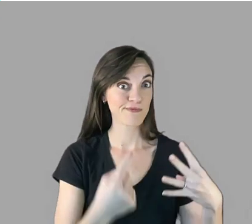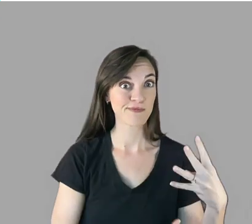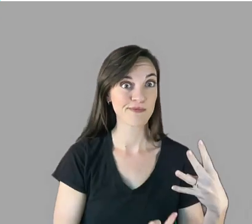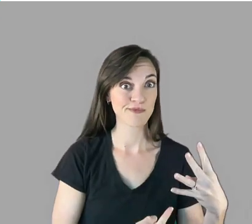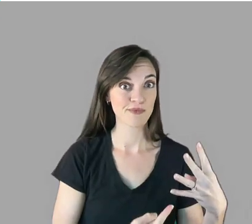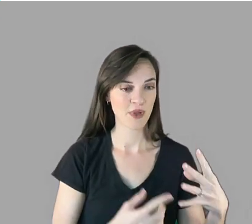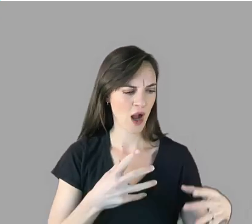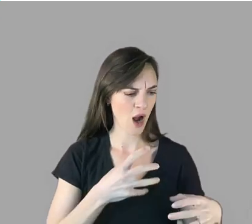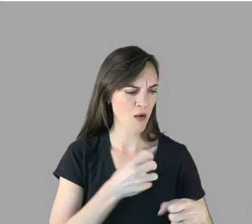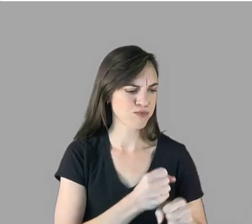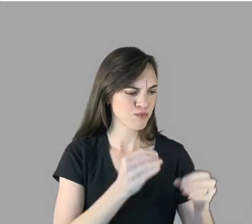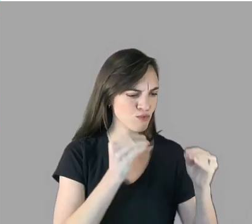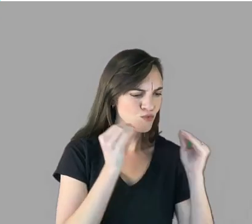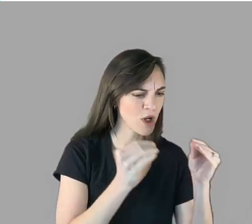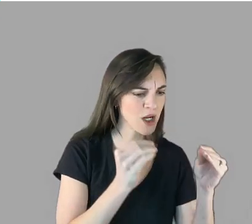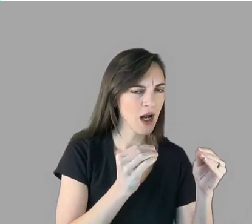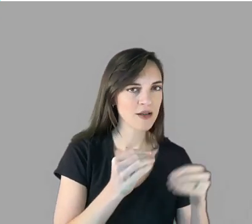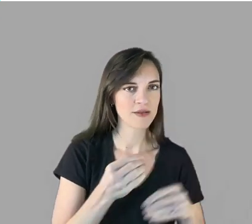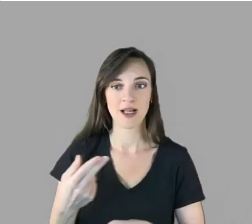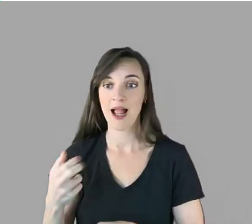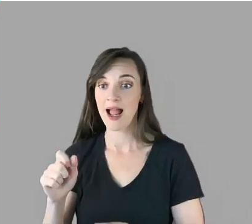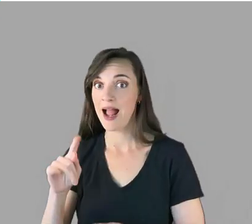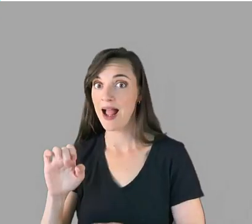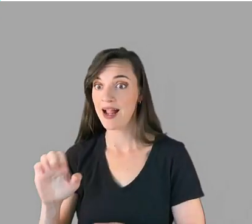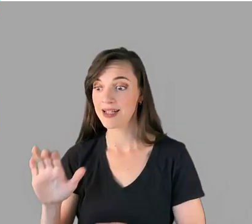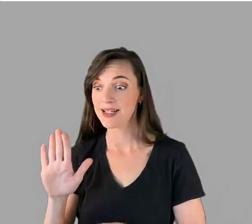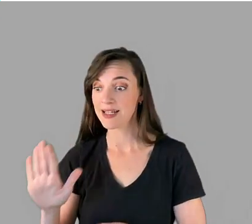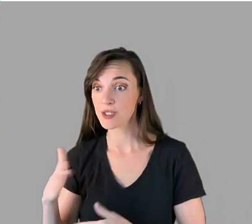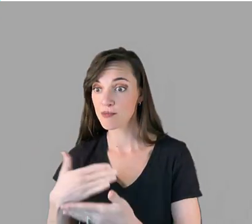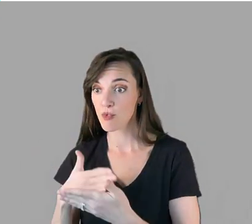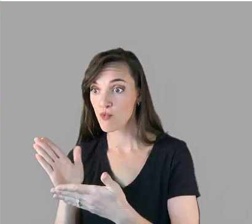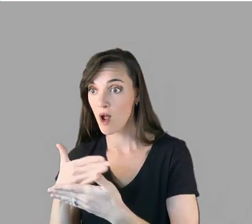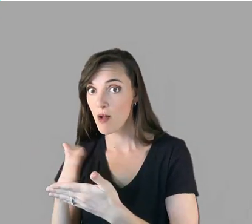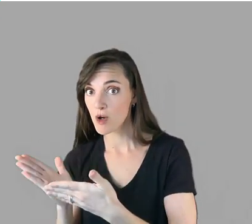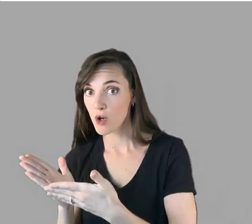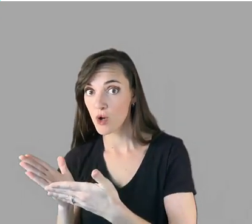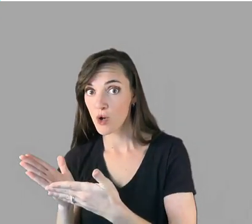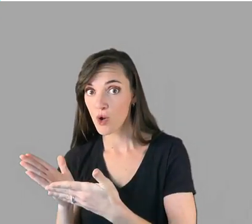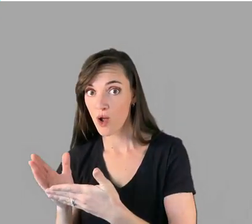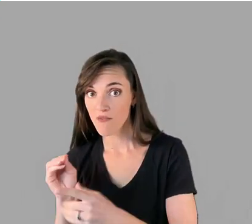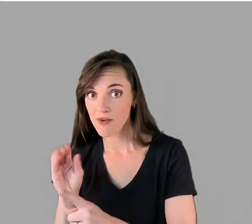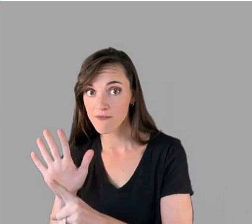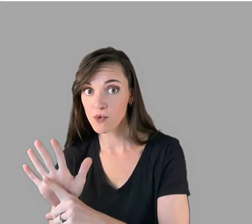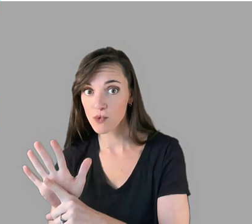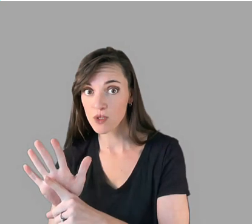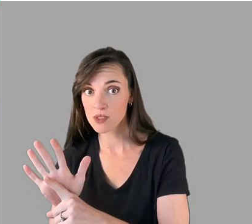Each of the components of intensive instruction fall on Hattie’s barometer of influence. Grouping